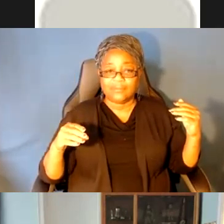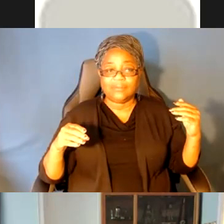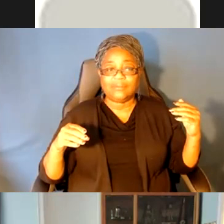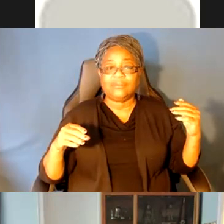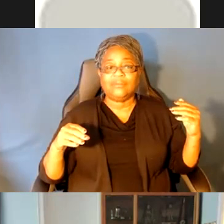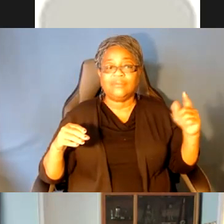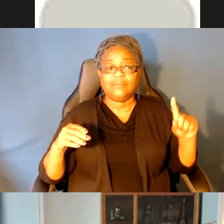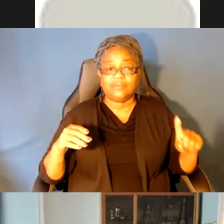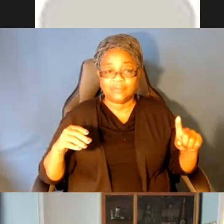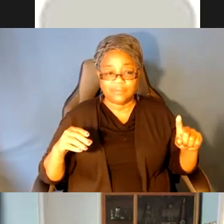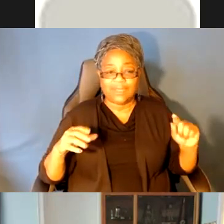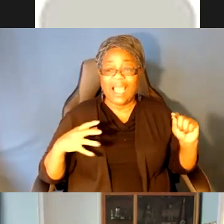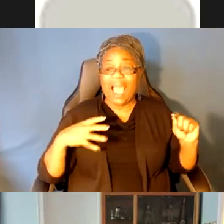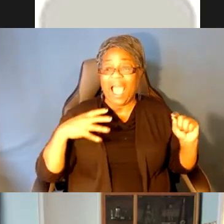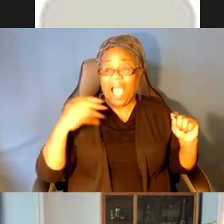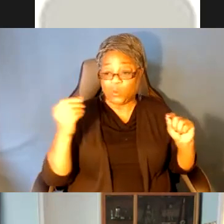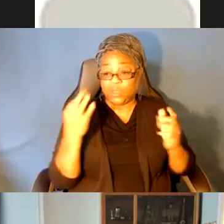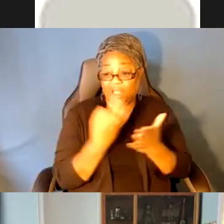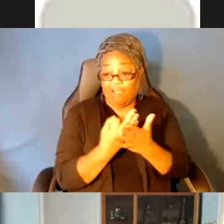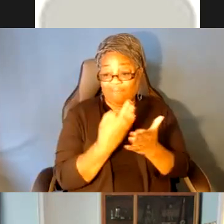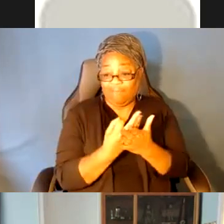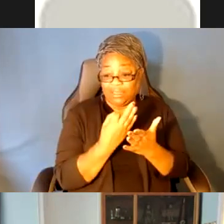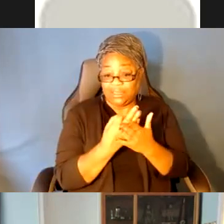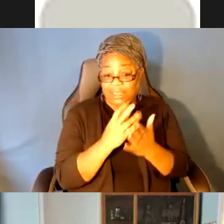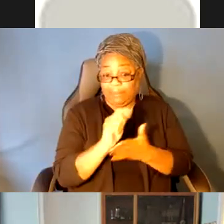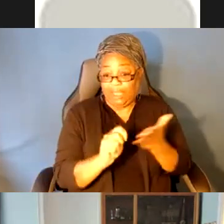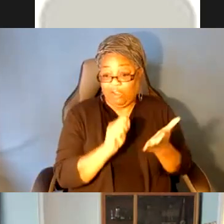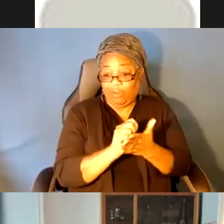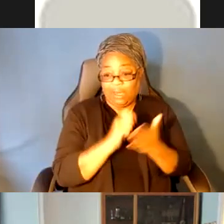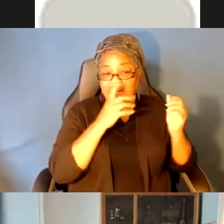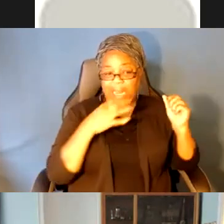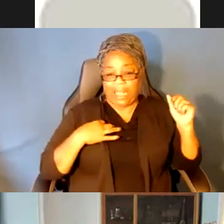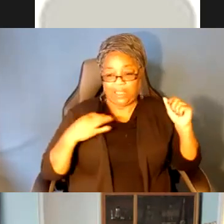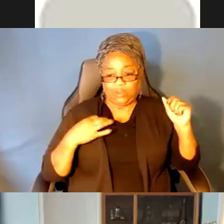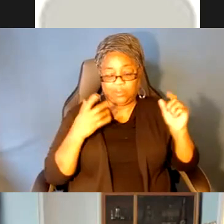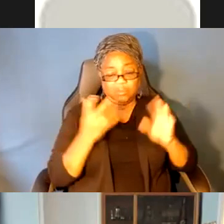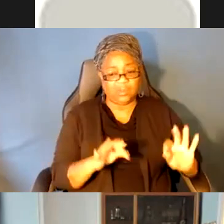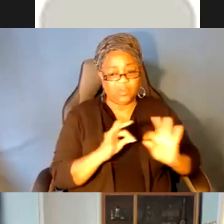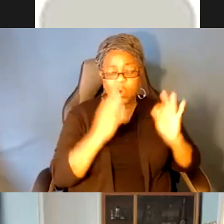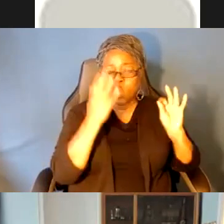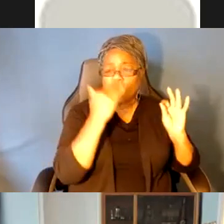This point is to really, is important because we do see a number of eligibility issues